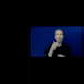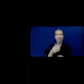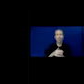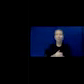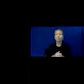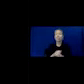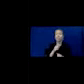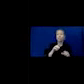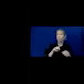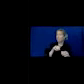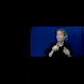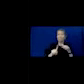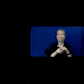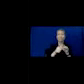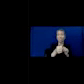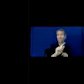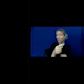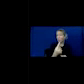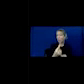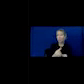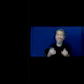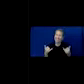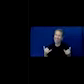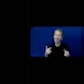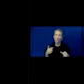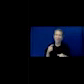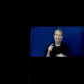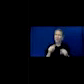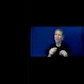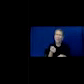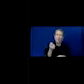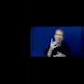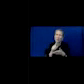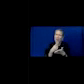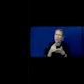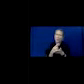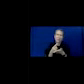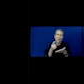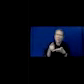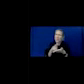Now we have gotten to the point where I only come in a few hours a week with Sarah, and